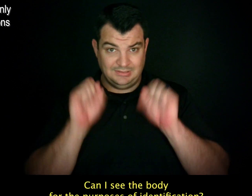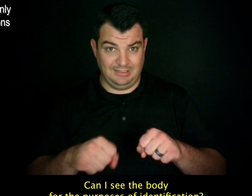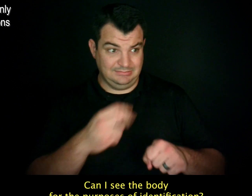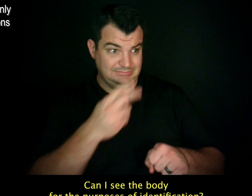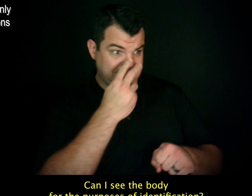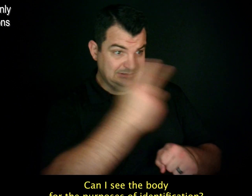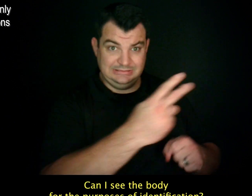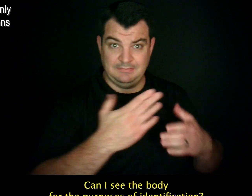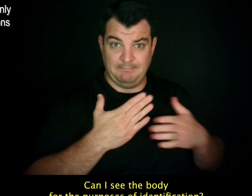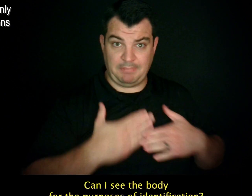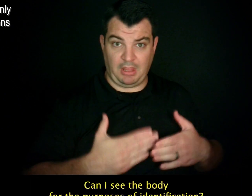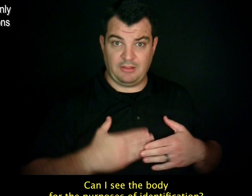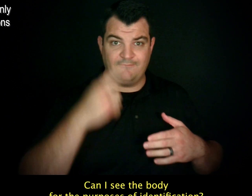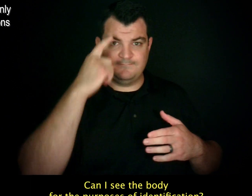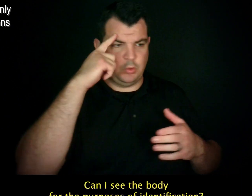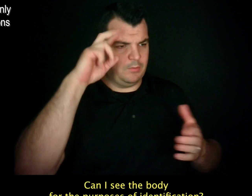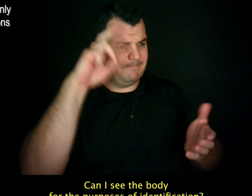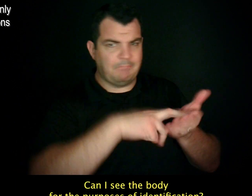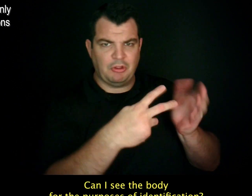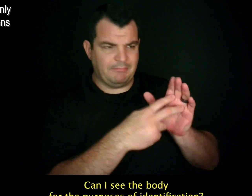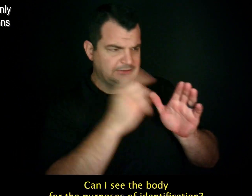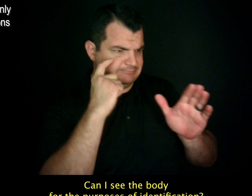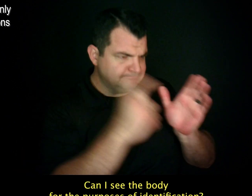Can I see the body for the purposes of identification?